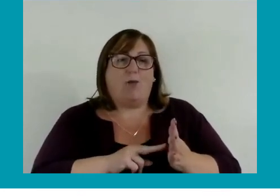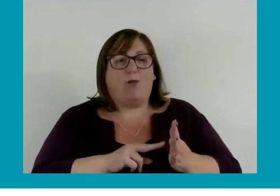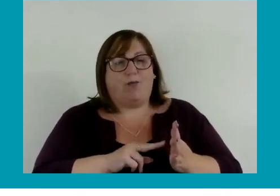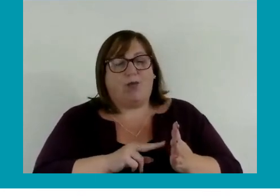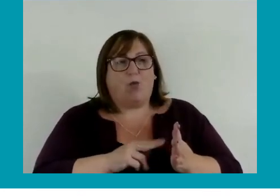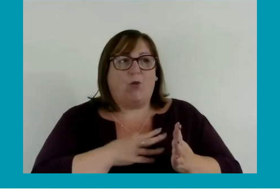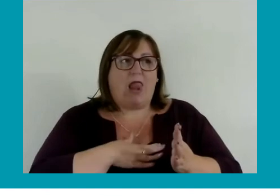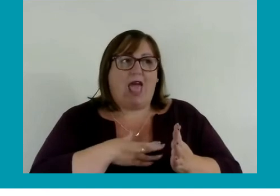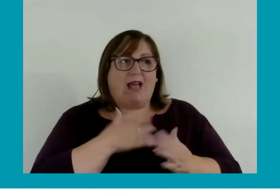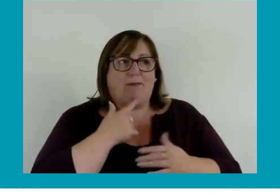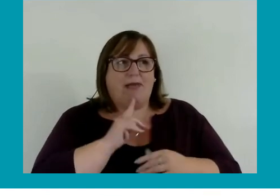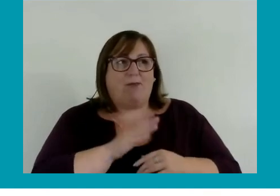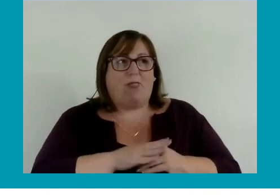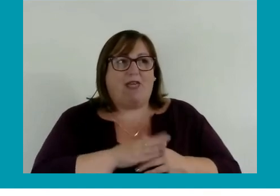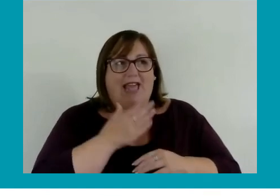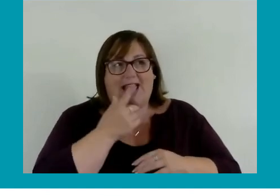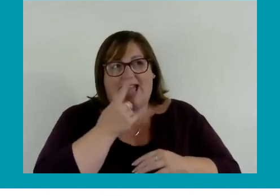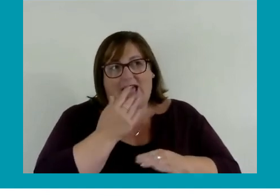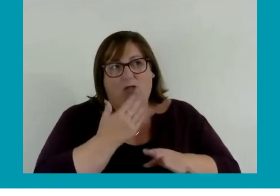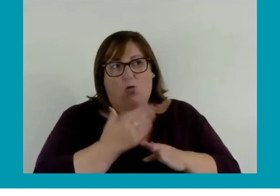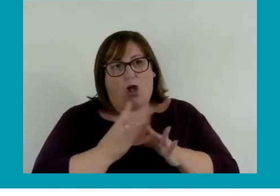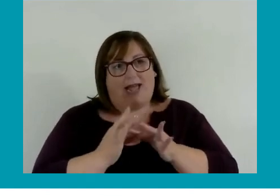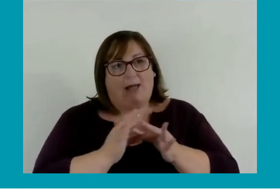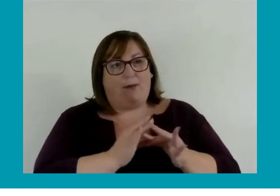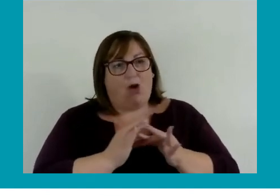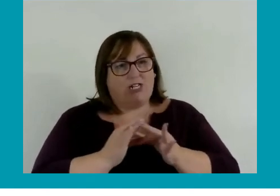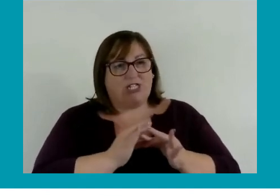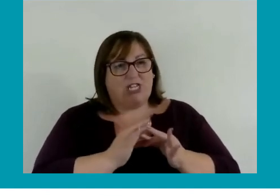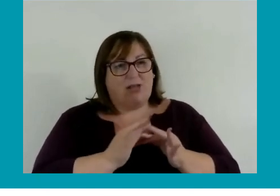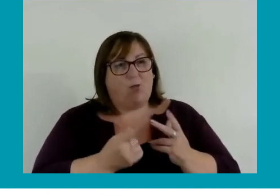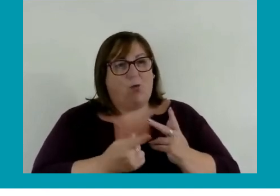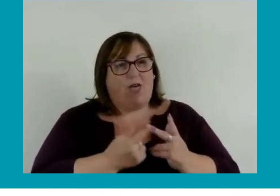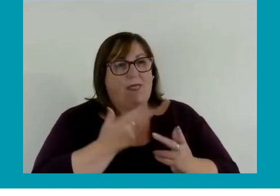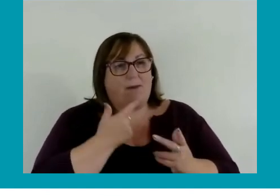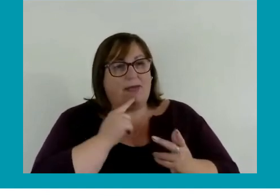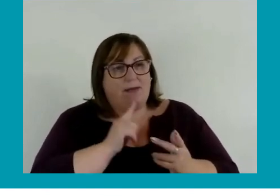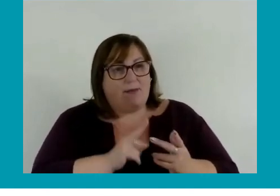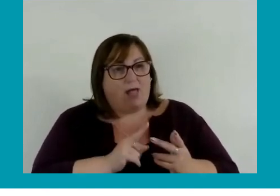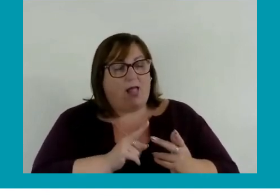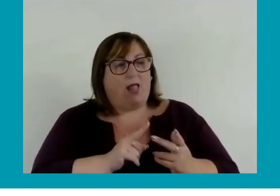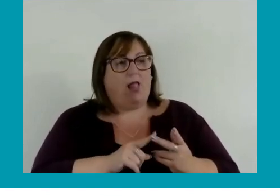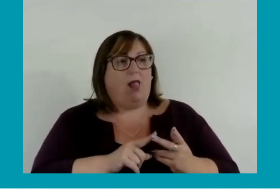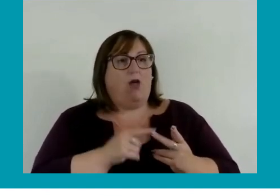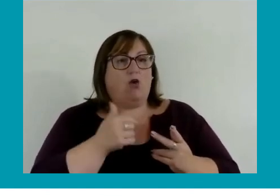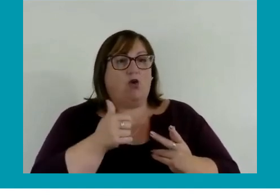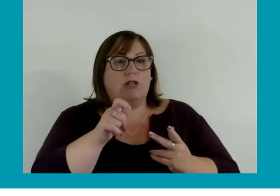customer service all those things are important in whatever role and you joined in the partnership so